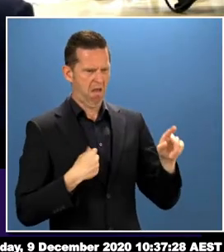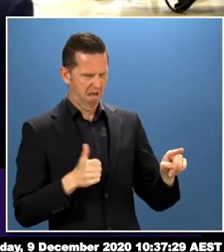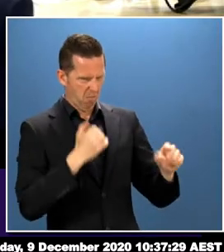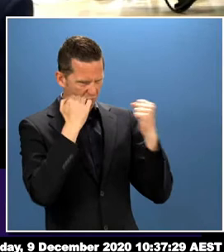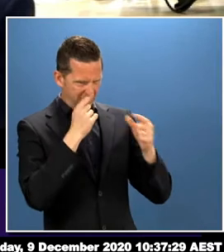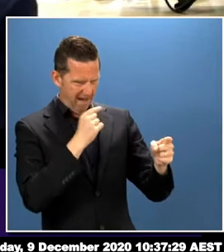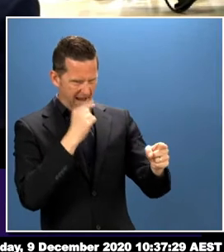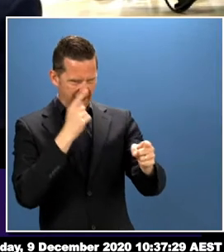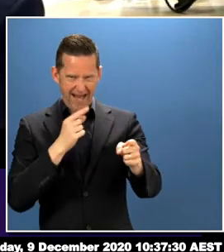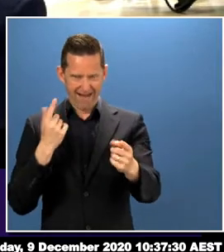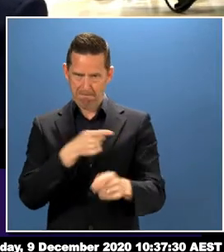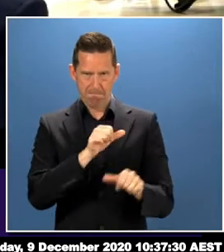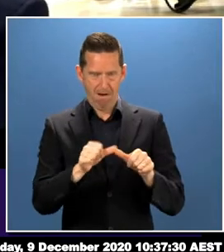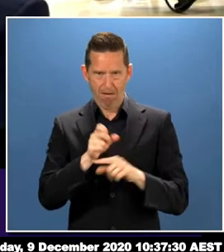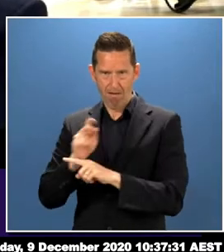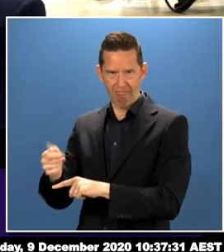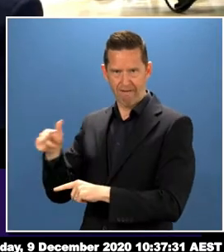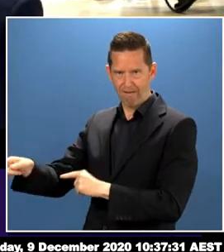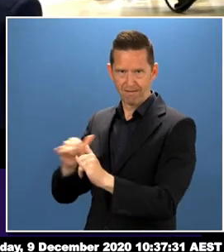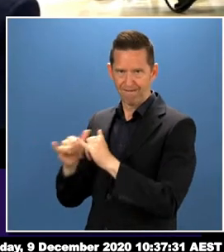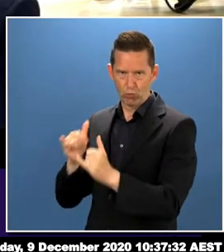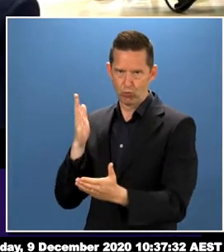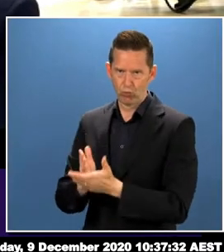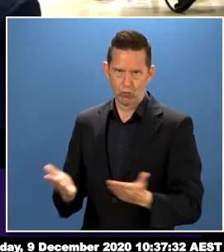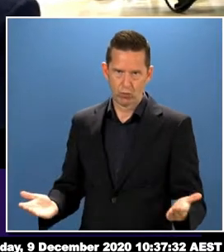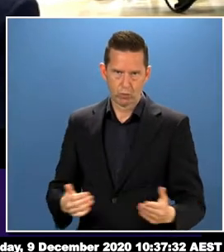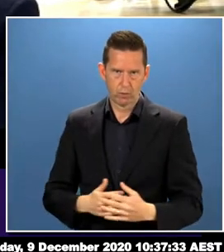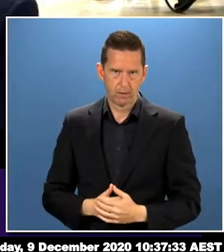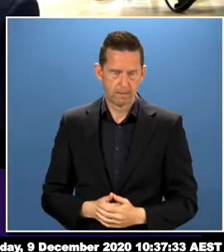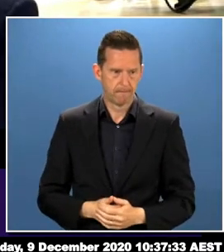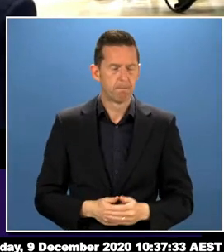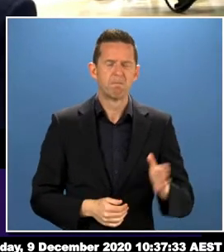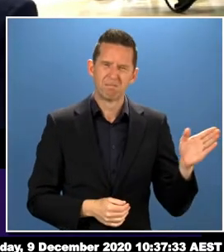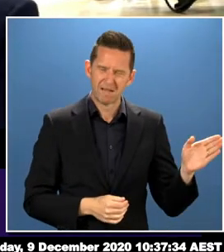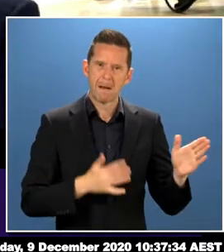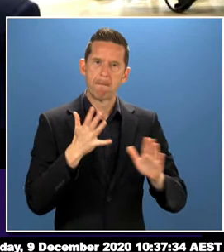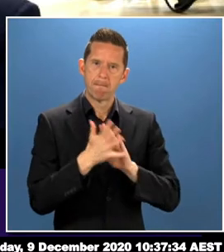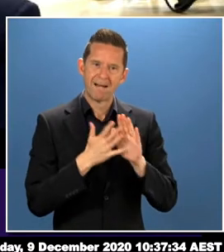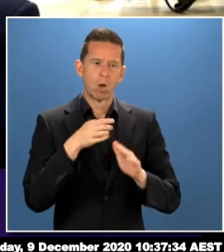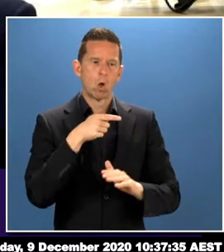And going through that process, what happened after you had done the work experience? So you were offered the position, is that right?